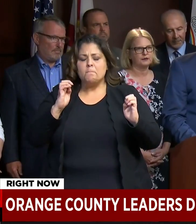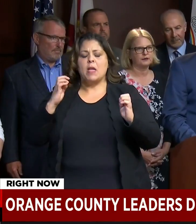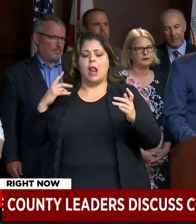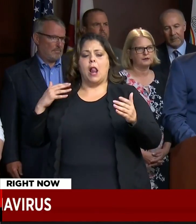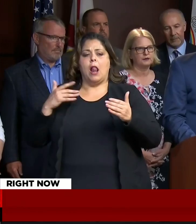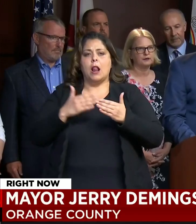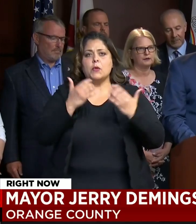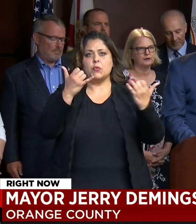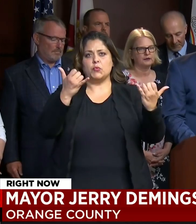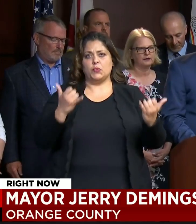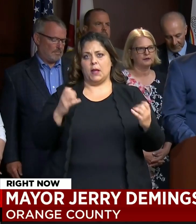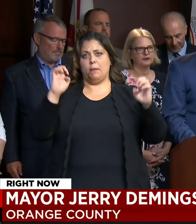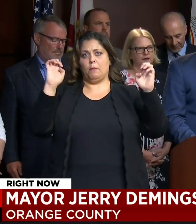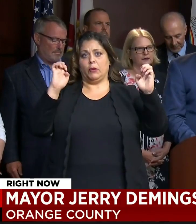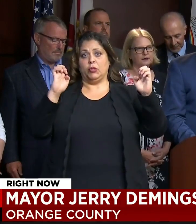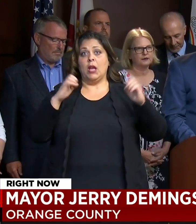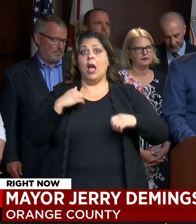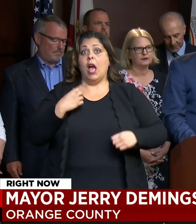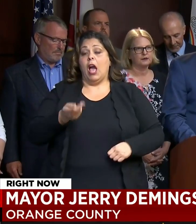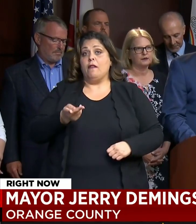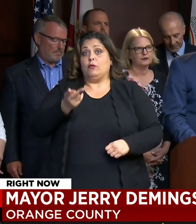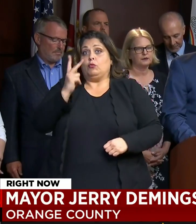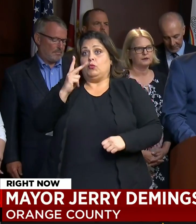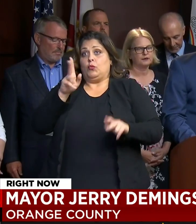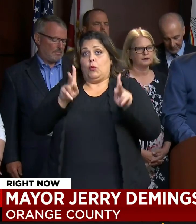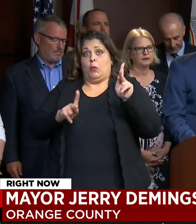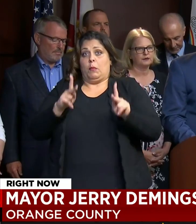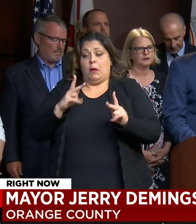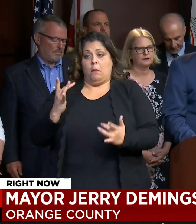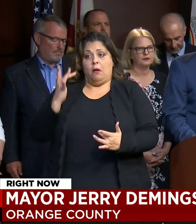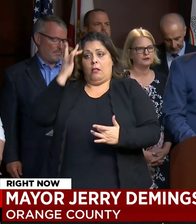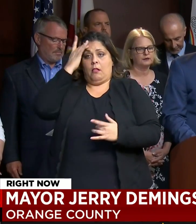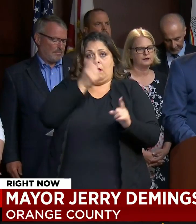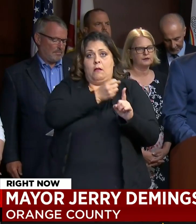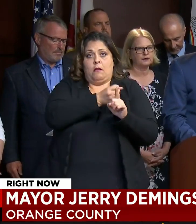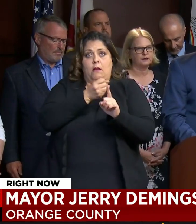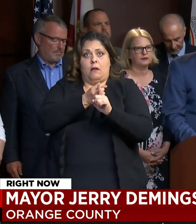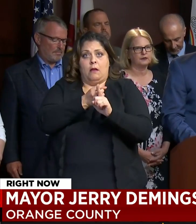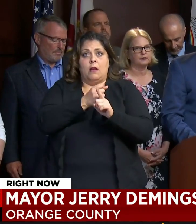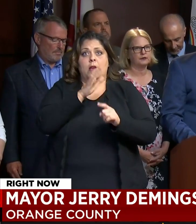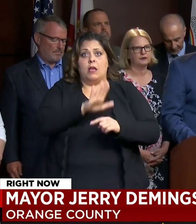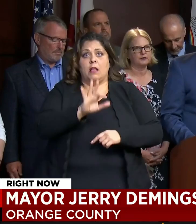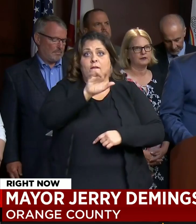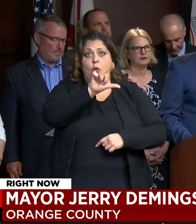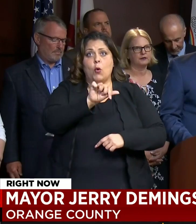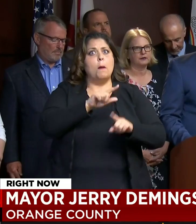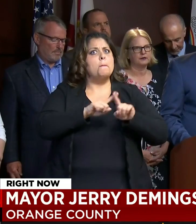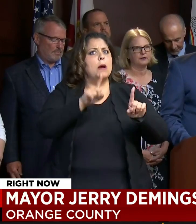10 PEOPLE FOR THE CORONAVIRUS BUT CURRENTLY THEY’RE MONITORING 30 FOLKS FOR THE NEXT TWO WEEKS. BUT CURRENTLY THEY’RE MONITORING 30 FOLKS FOR THE NEXT TWO WEEKS. >> WITH TWO CASES IN FLORIDA BUT